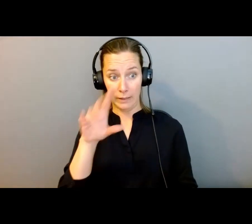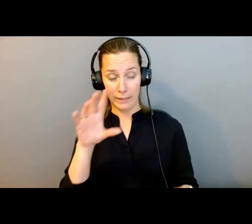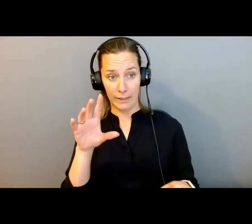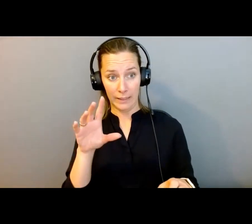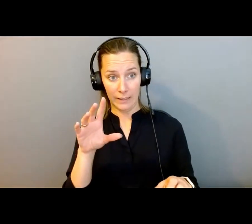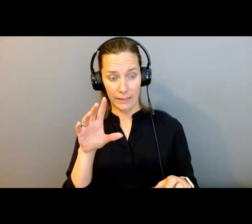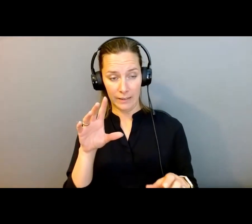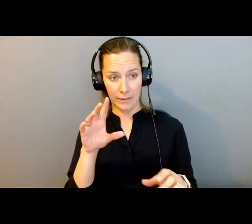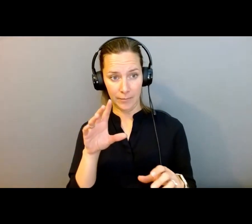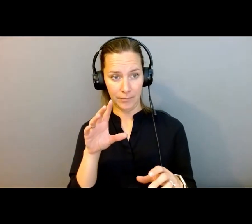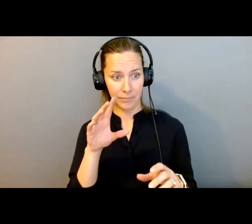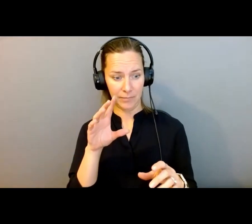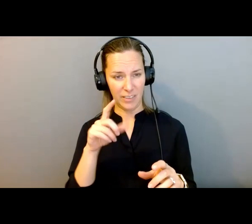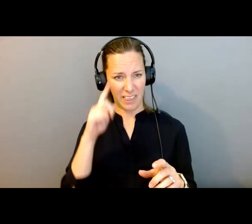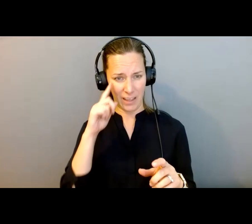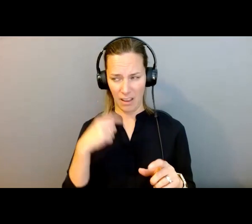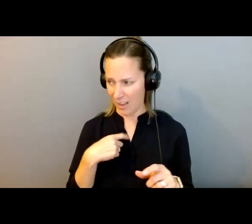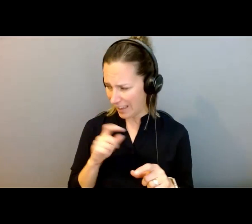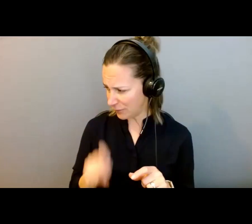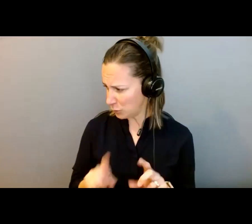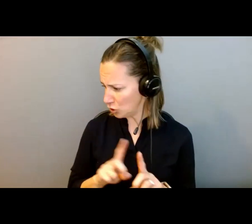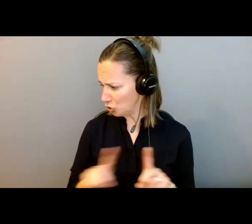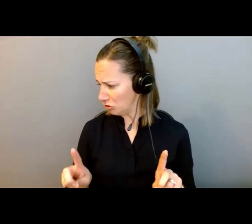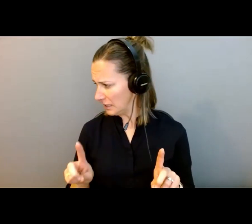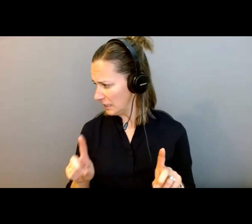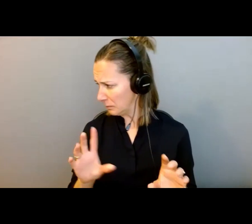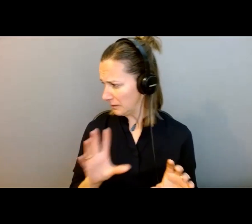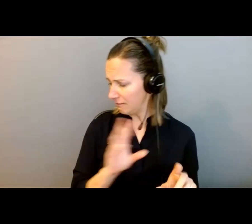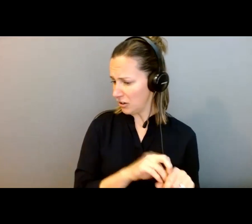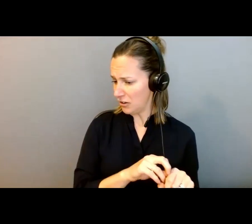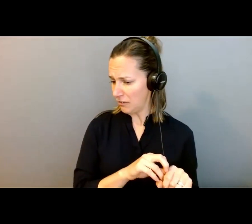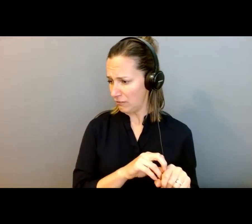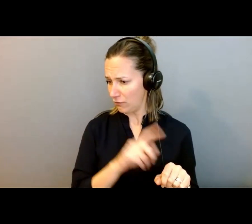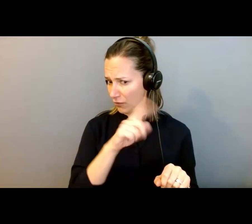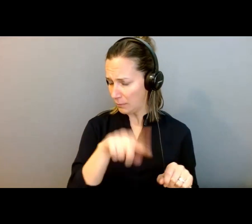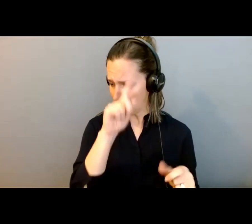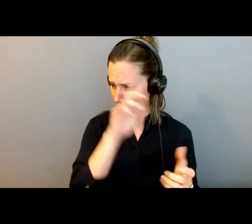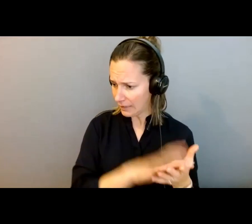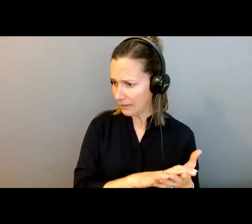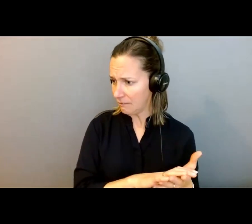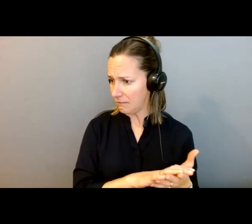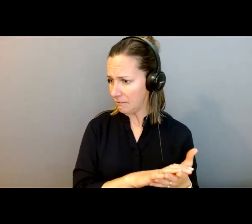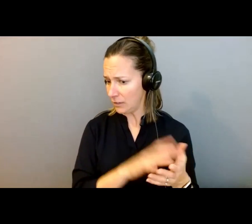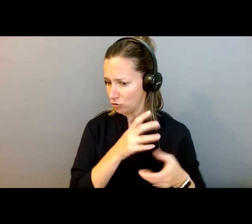have this degree in order to be credible. And I think this conversation tonight is